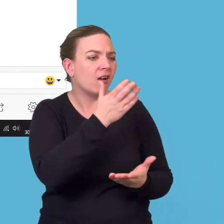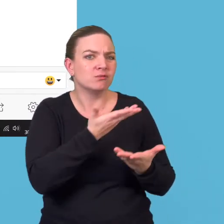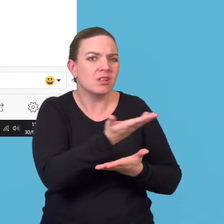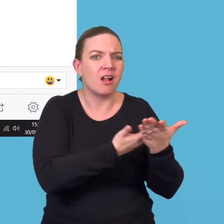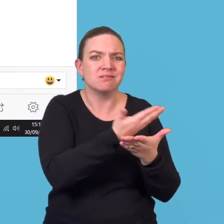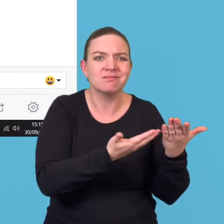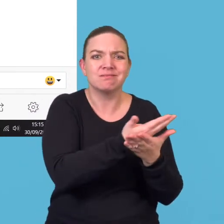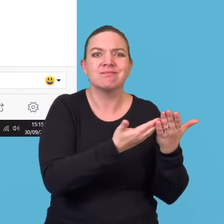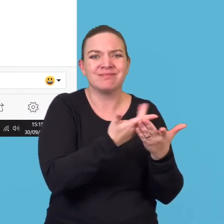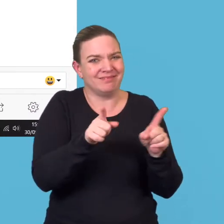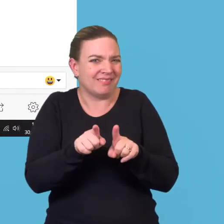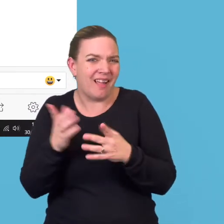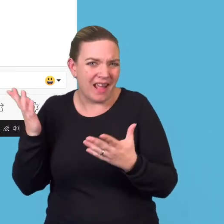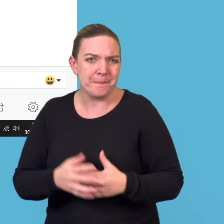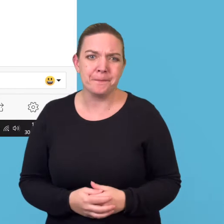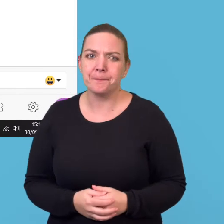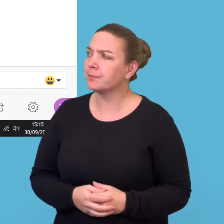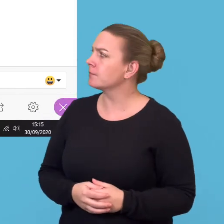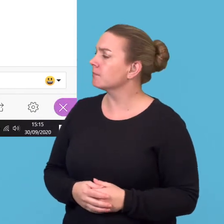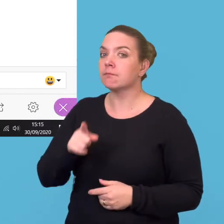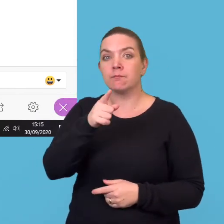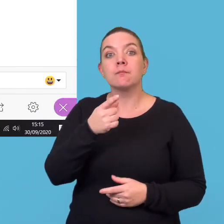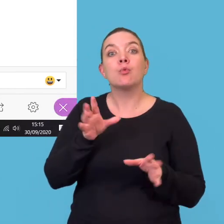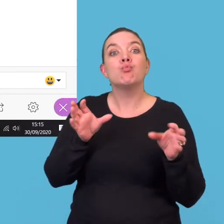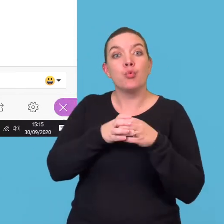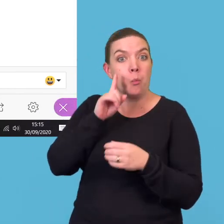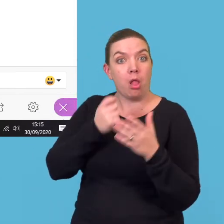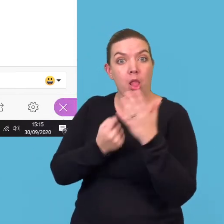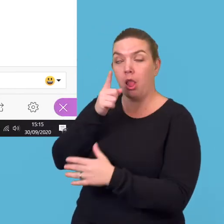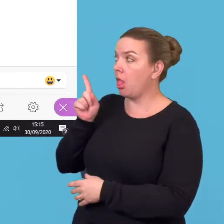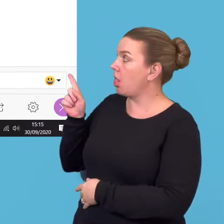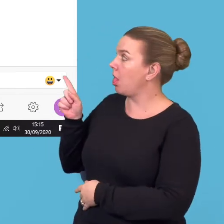Break-out rooms is essentially where you are put in to groups, just like if you were in a face-to-face session.